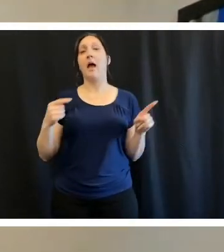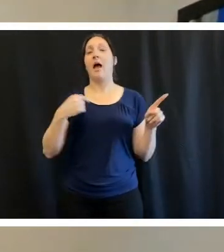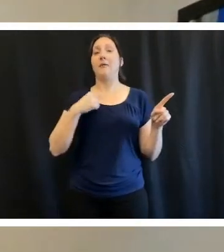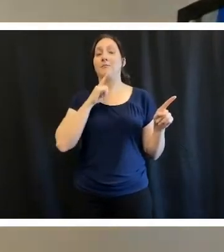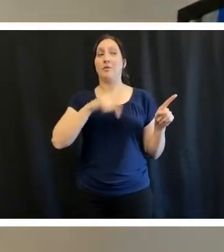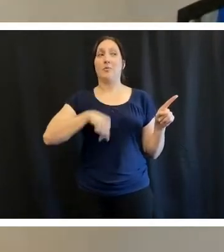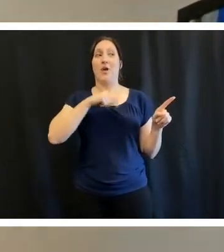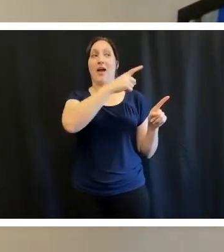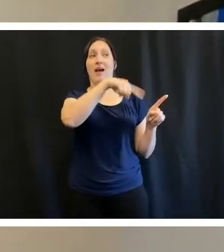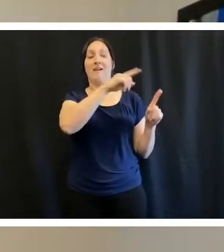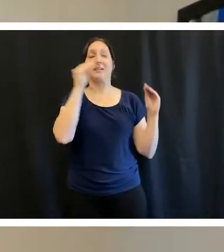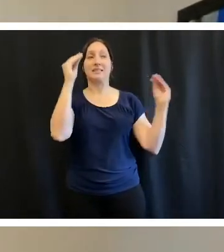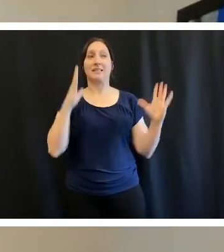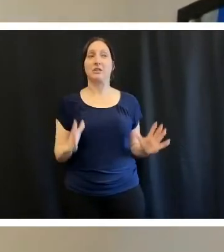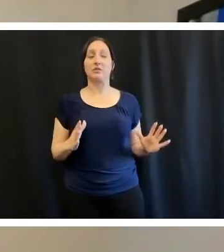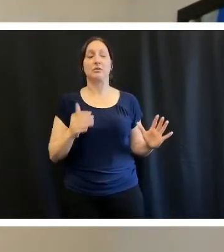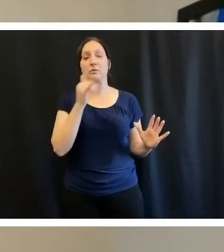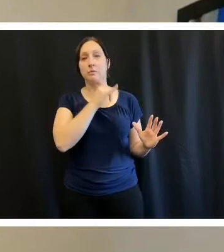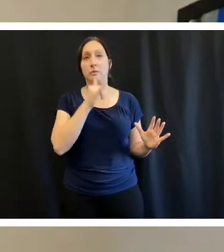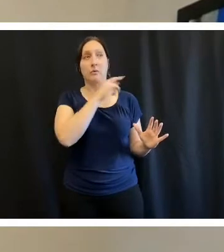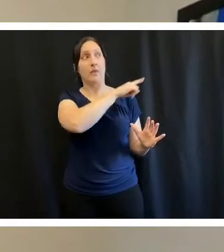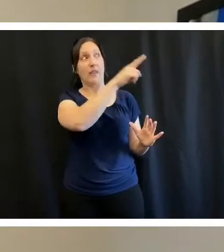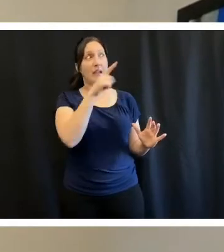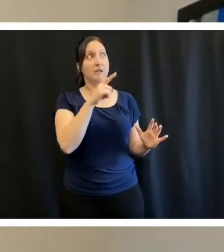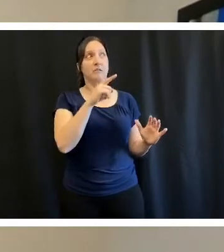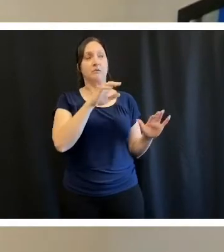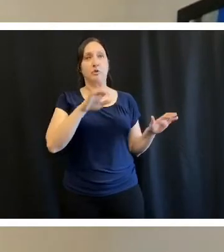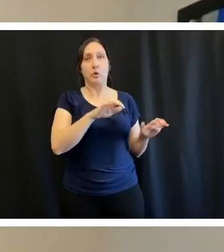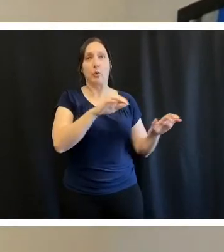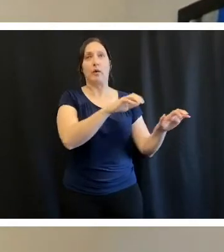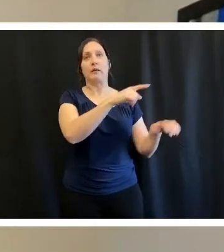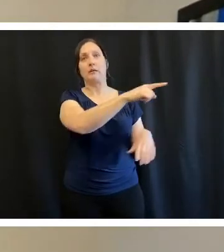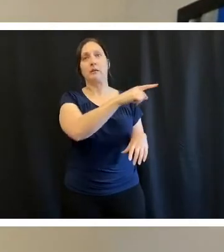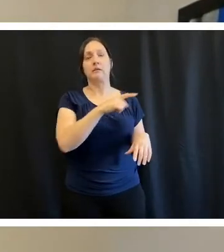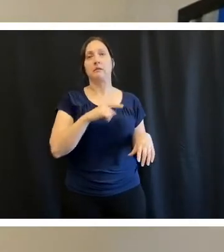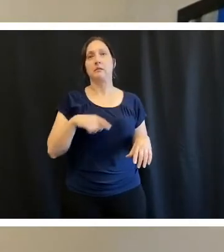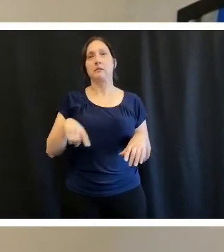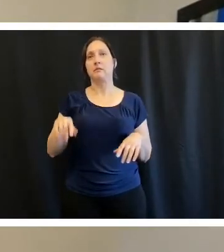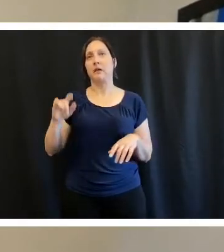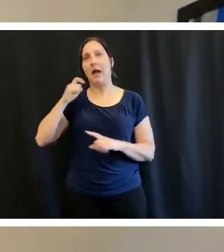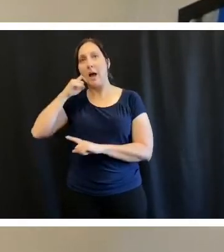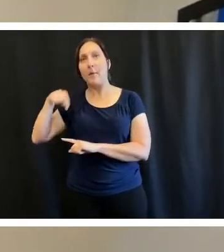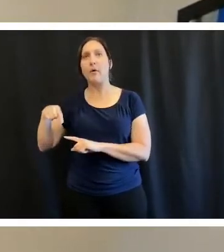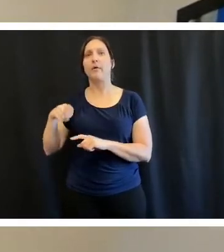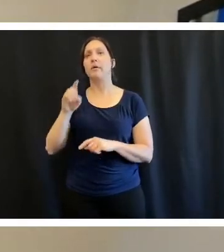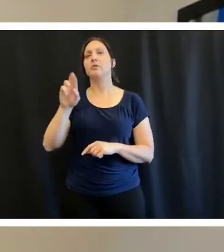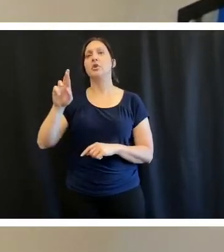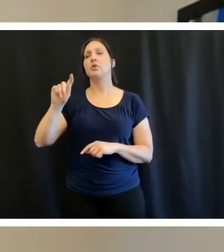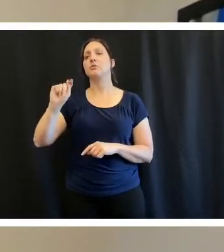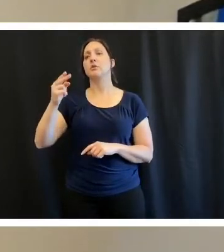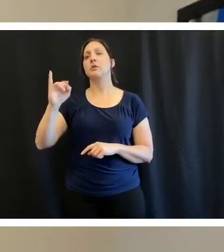what those mentor teachers were doing, and what Dr. Thibodeaux and Harapnuik were doing with that program.